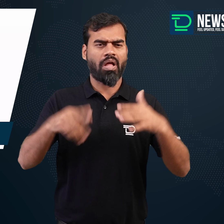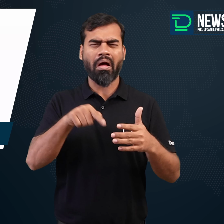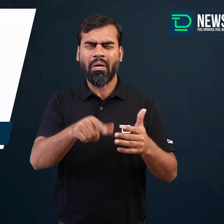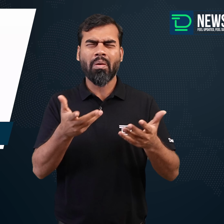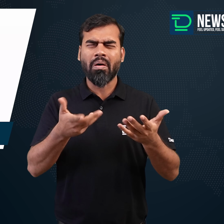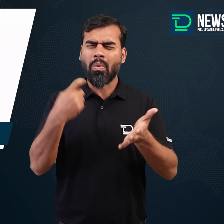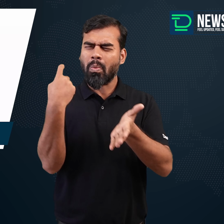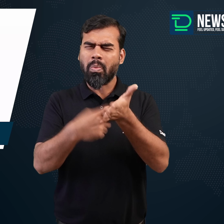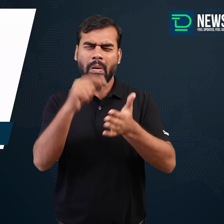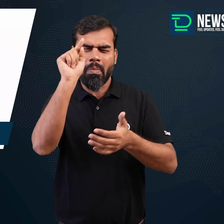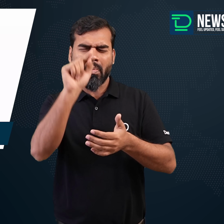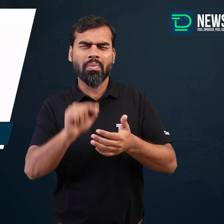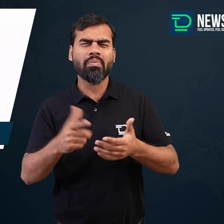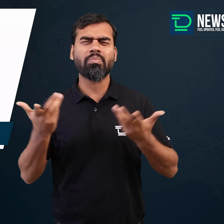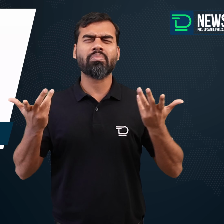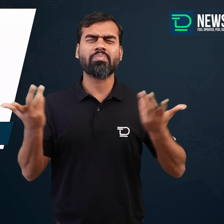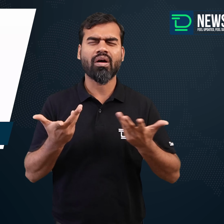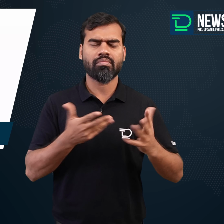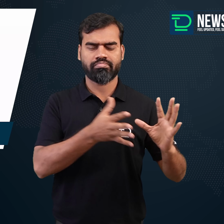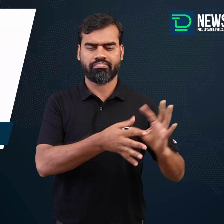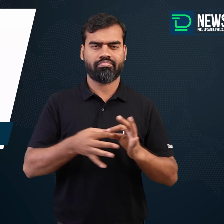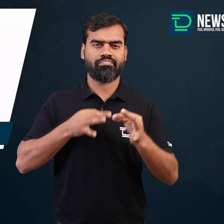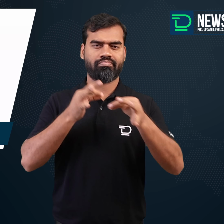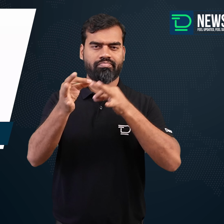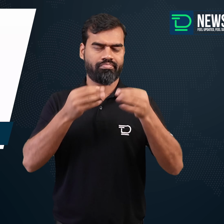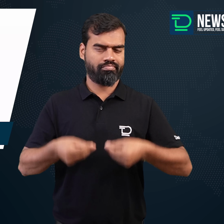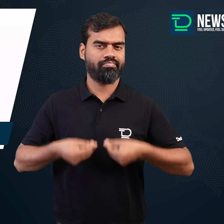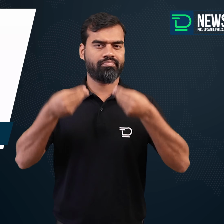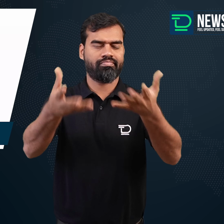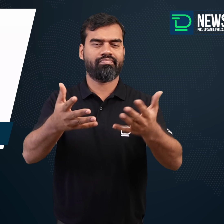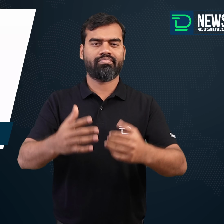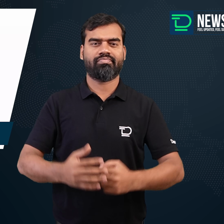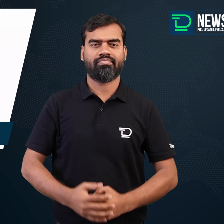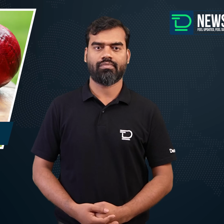What are the rules? Let me explain this news.